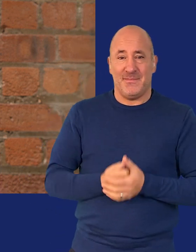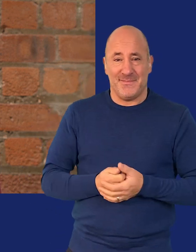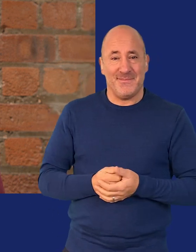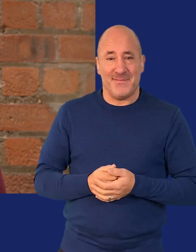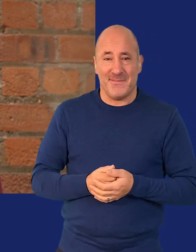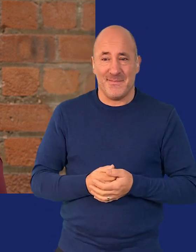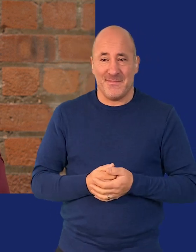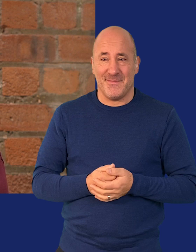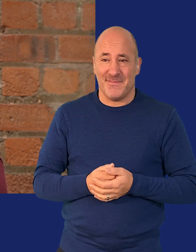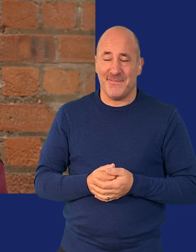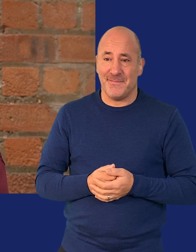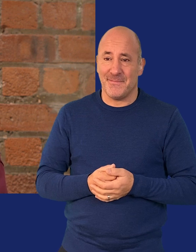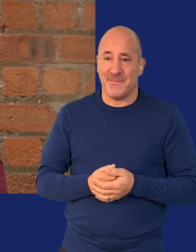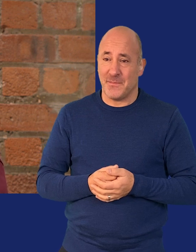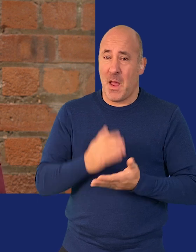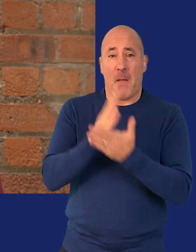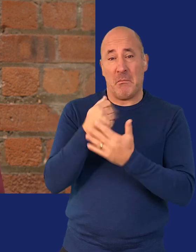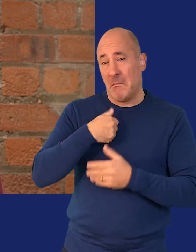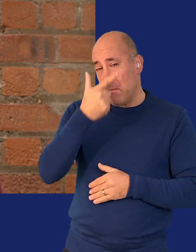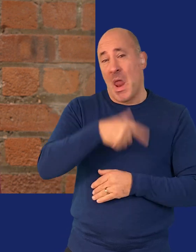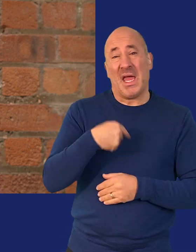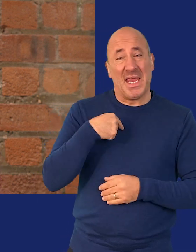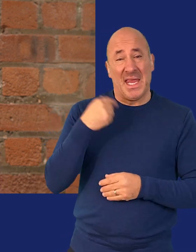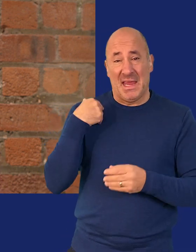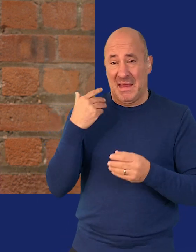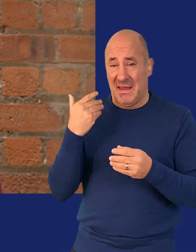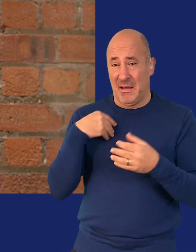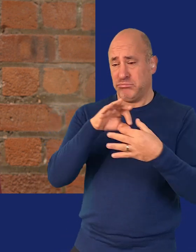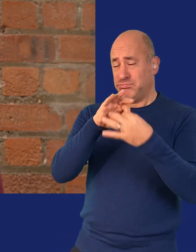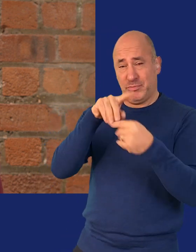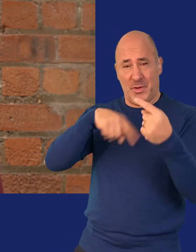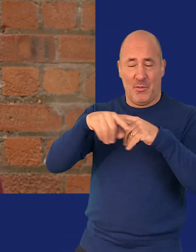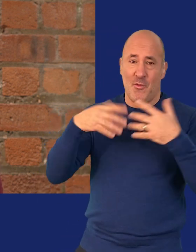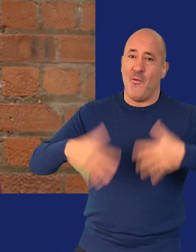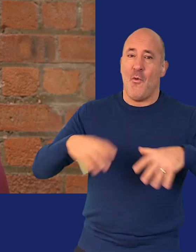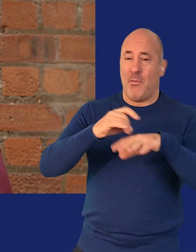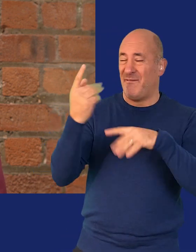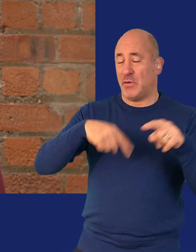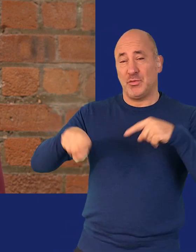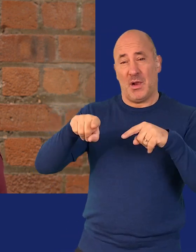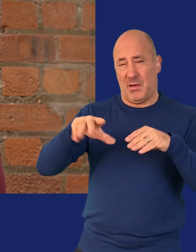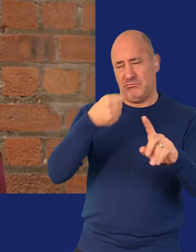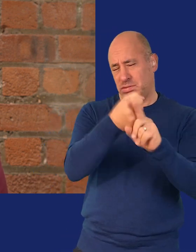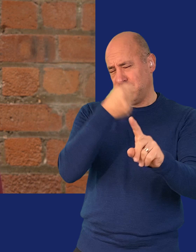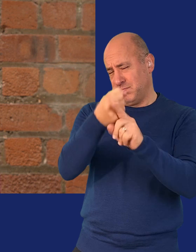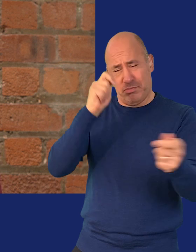I've been lucky enough to work with incredible professionals who are making real impact.